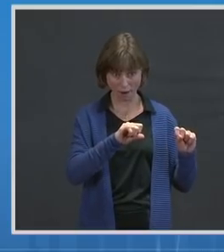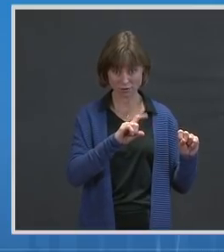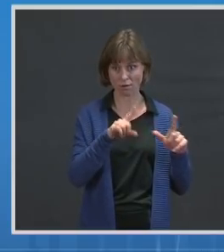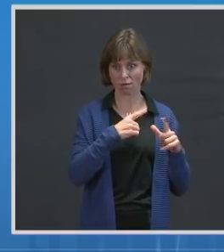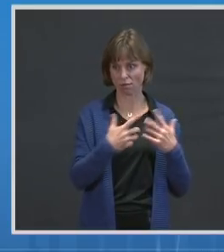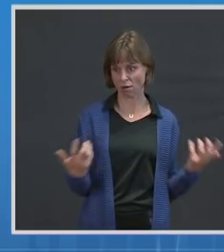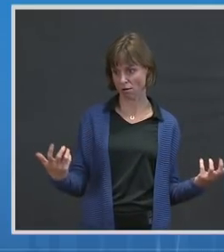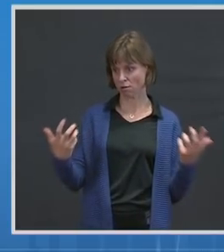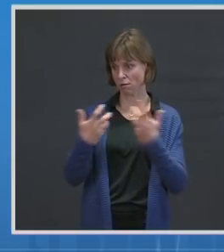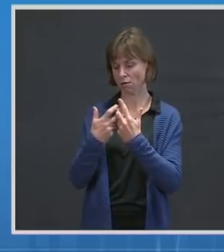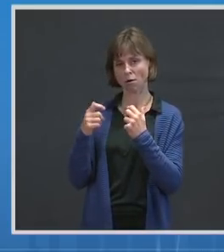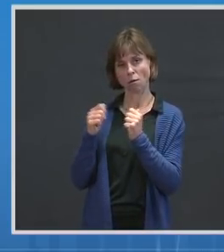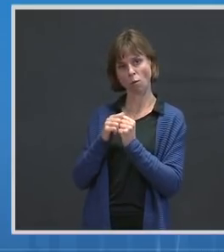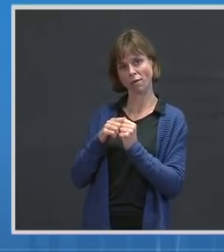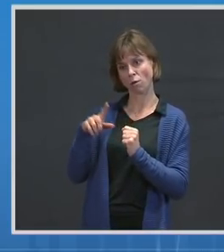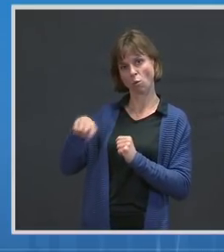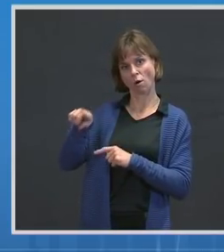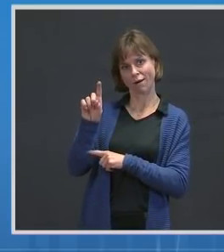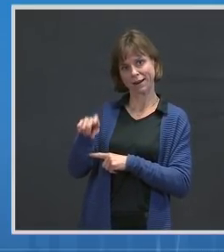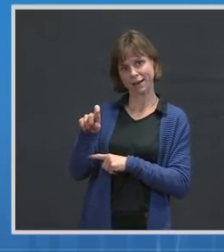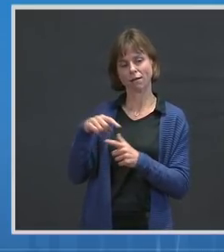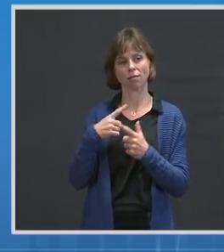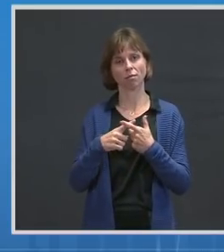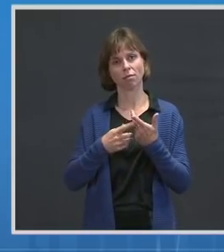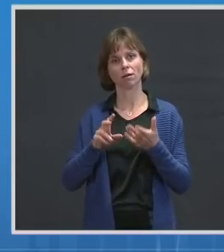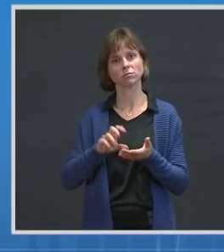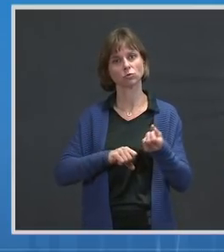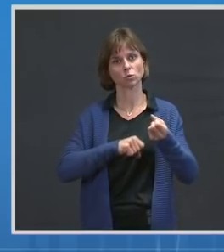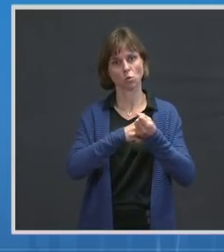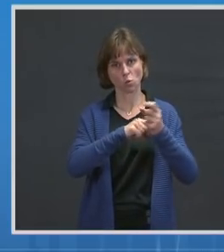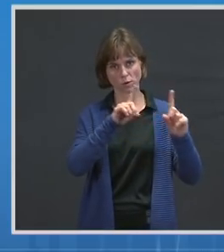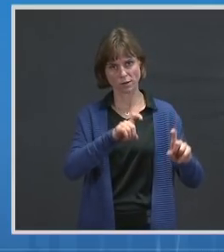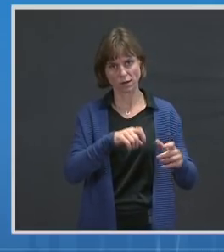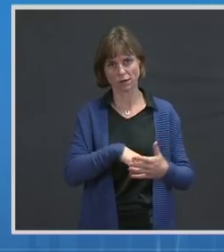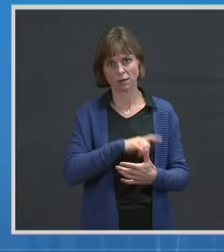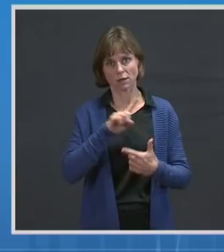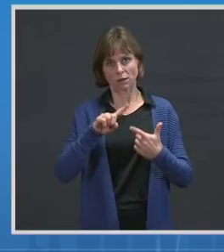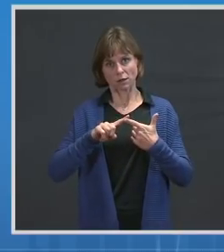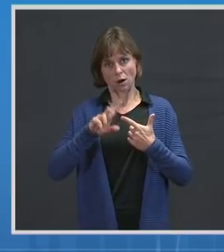and support and fund that testing. Second, we'll invest almost $200 million